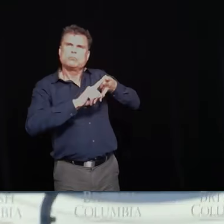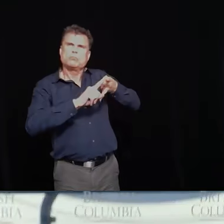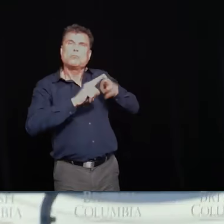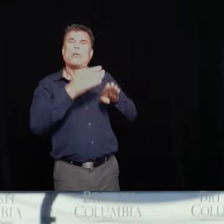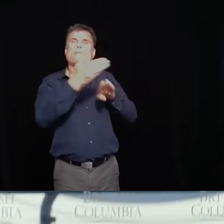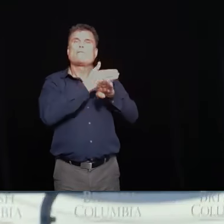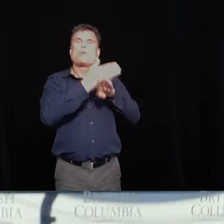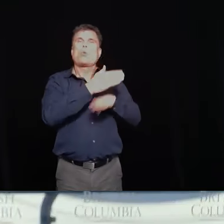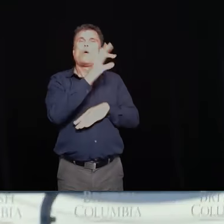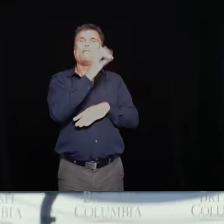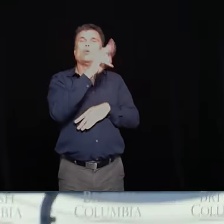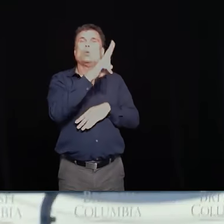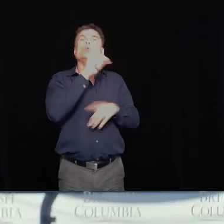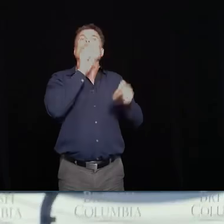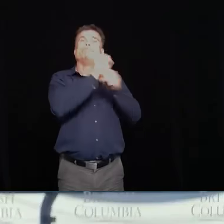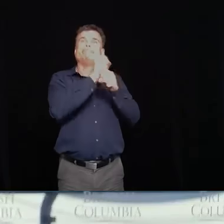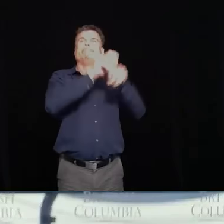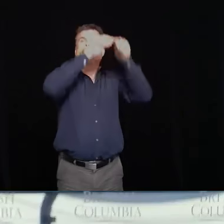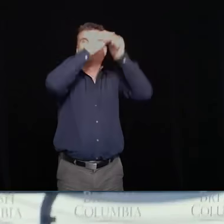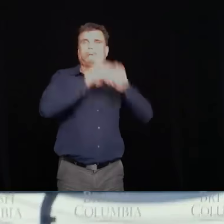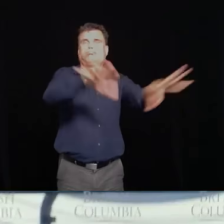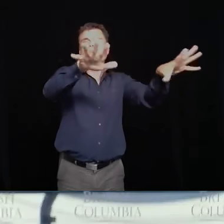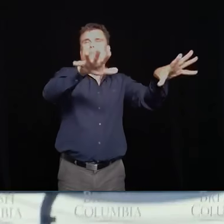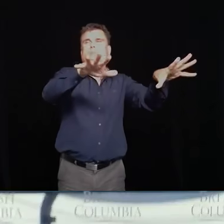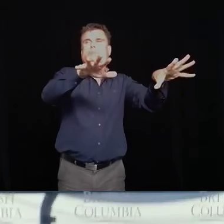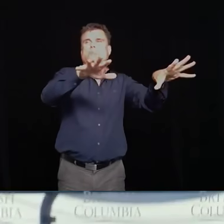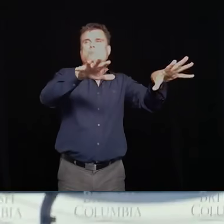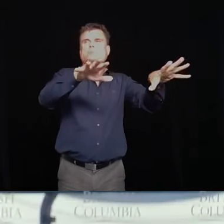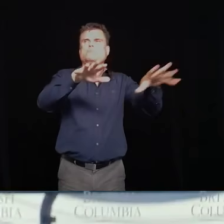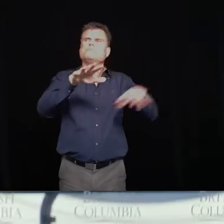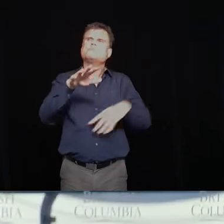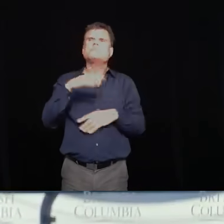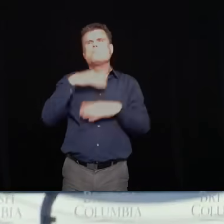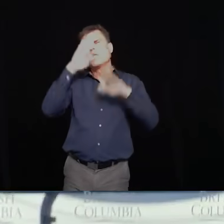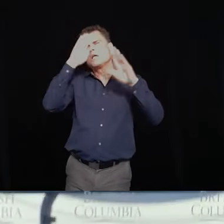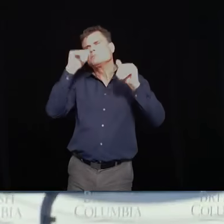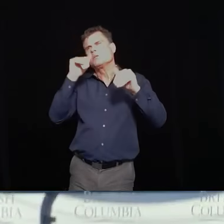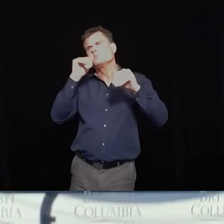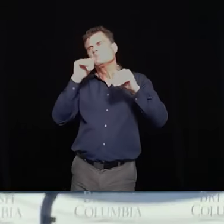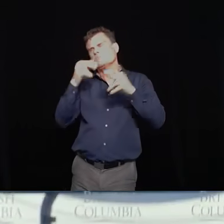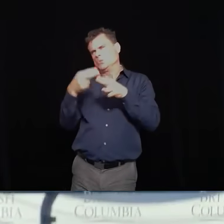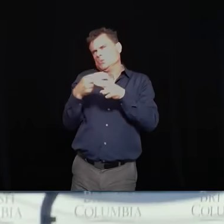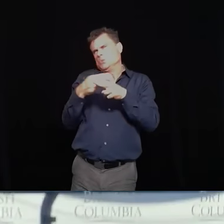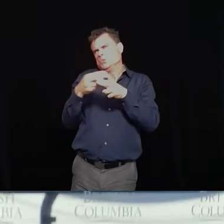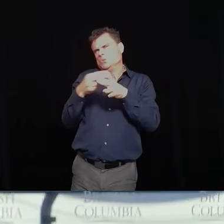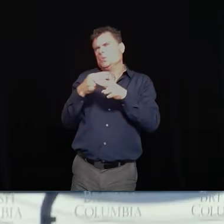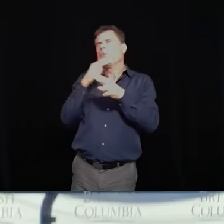the spread. For some this long weekend marks the end of summer and for others and marks a welcome